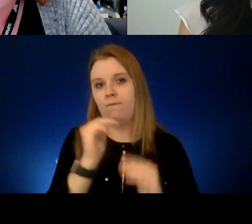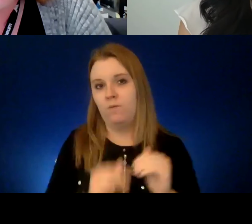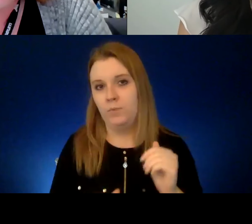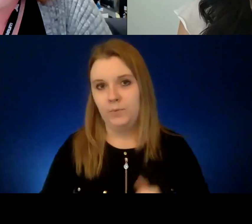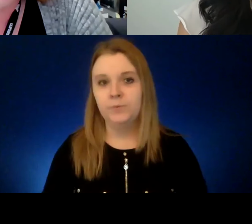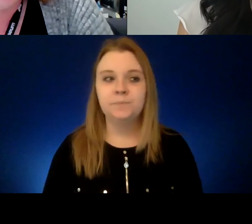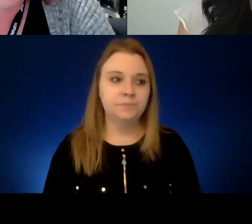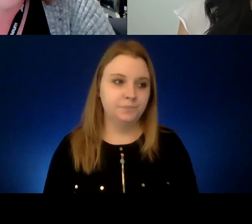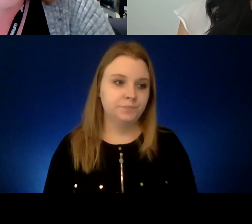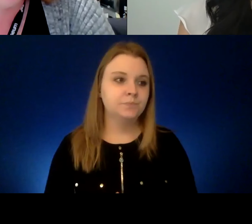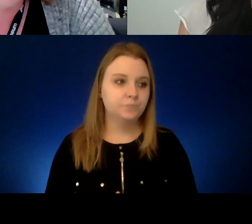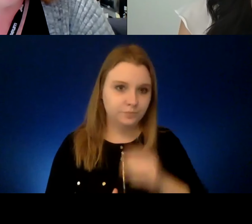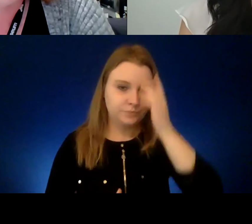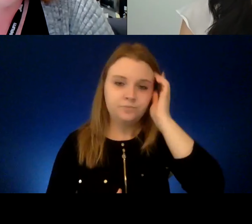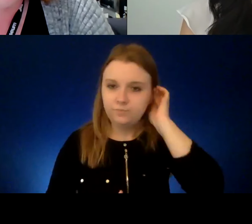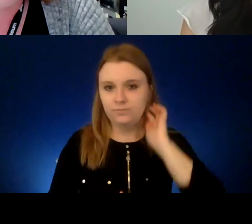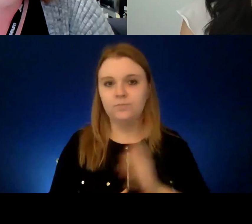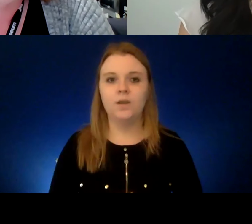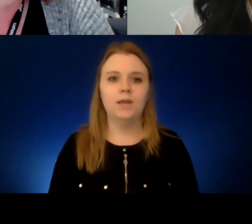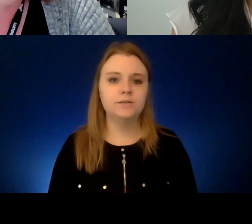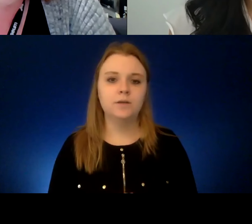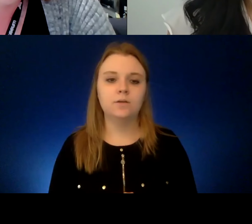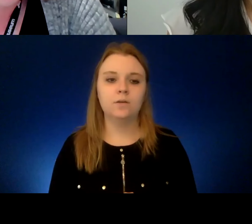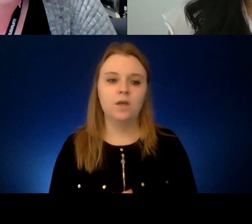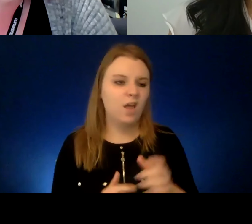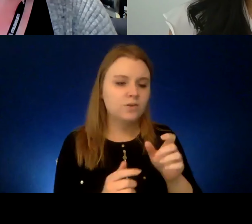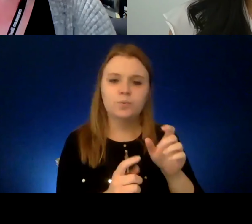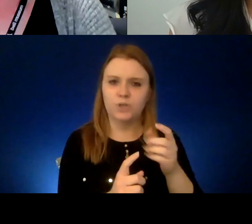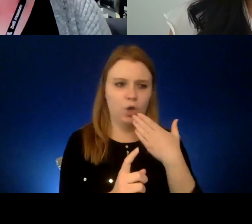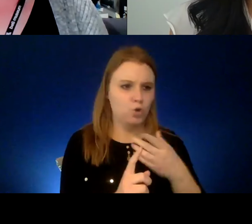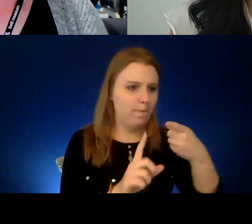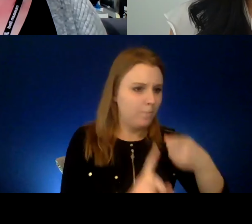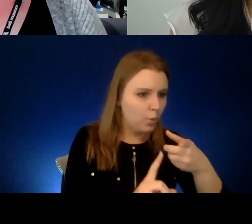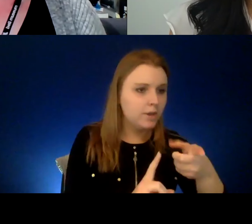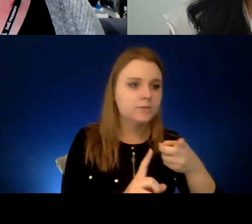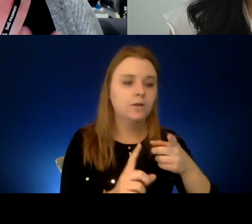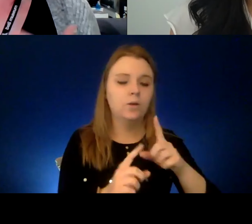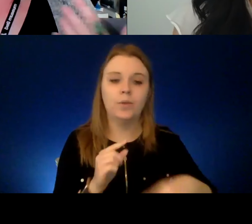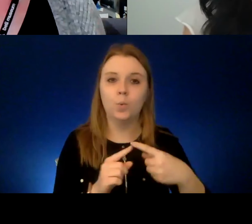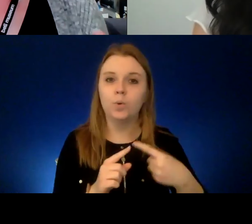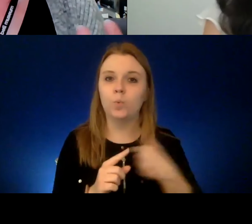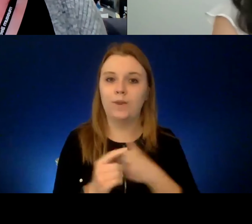Tess made a really good point about when we're putting these different accommodations